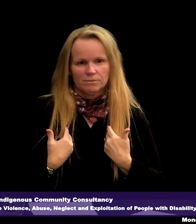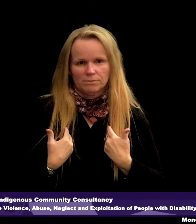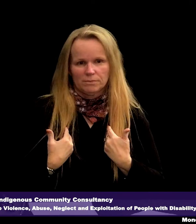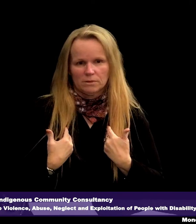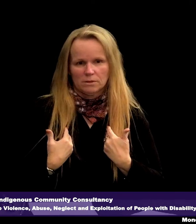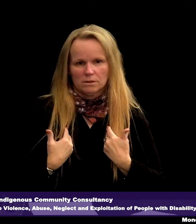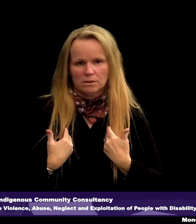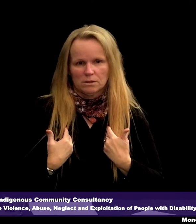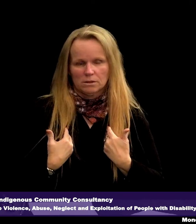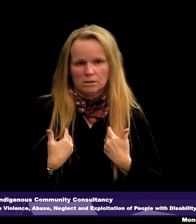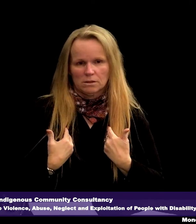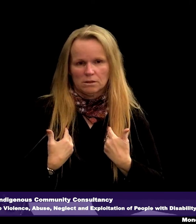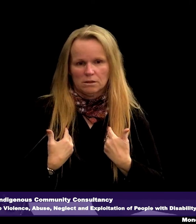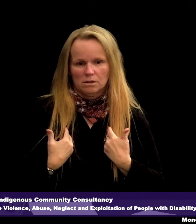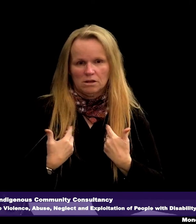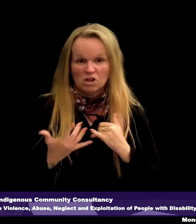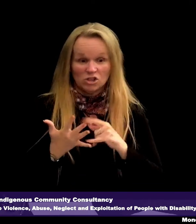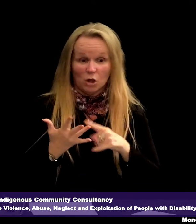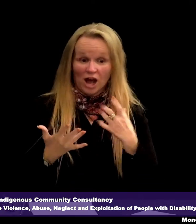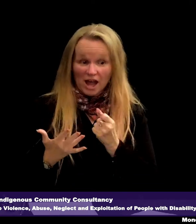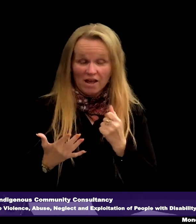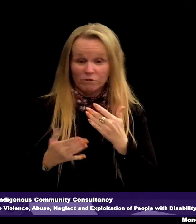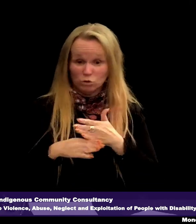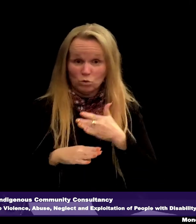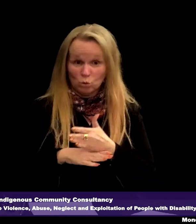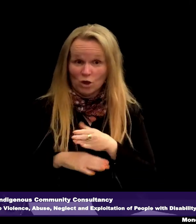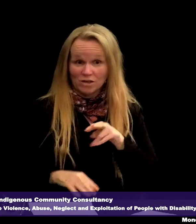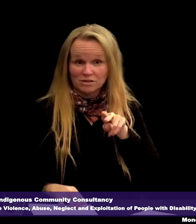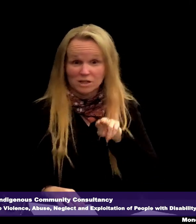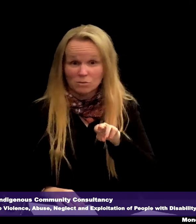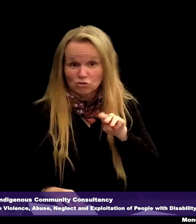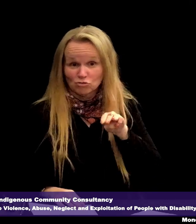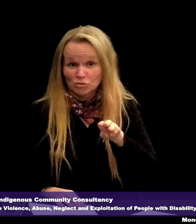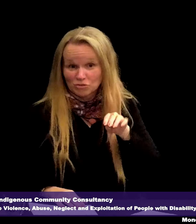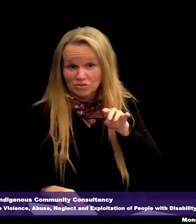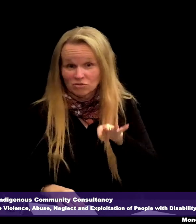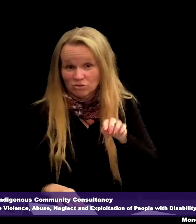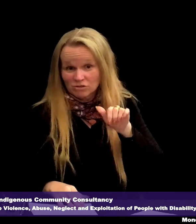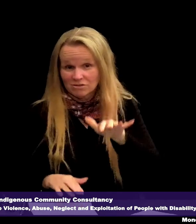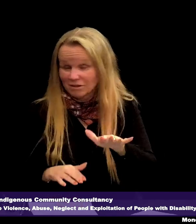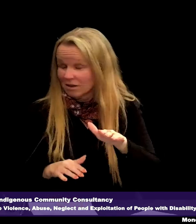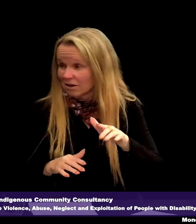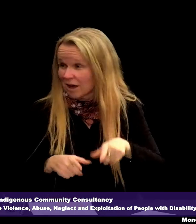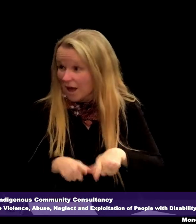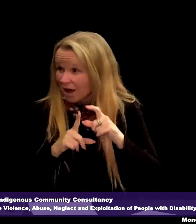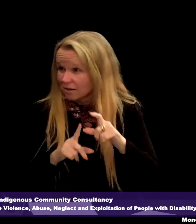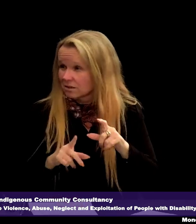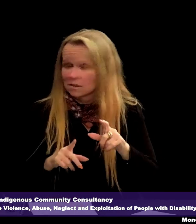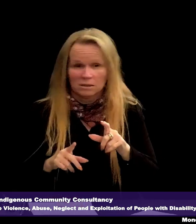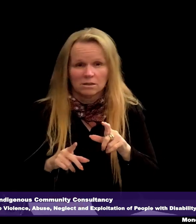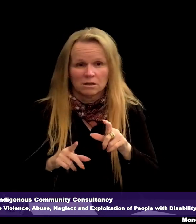Aboriginal woman. So, I have to work maybe two, three, four times harder,